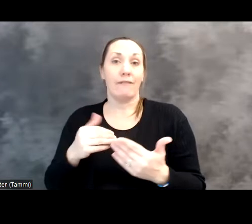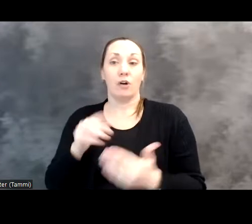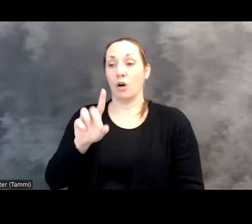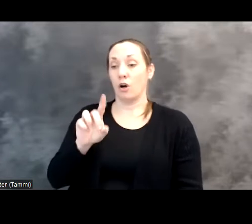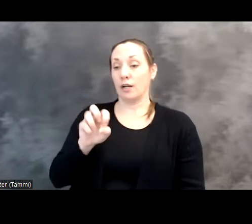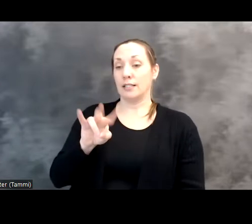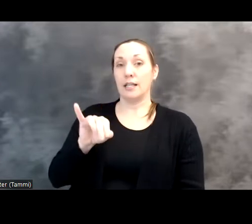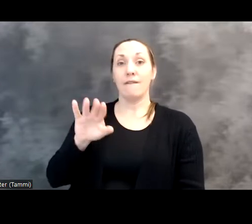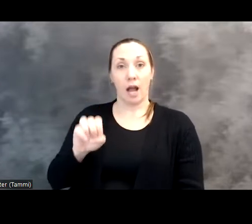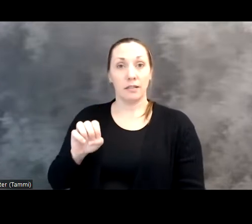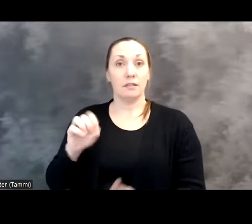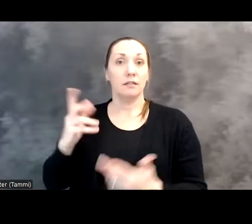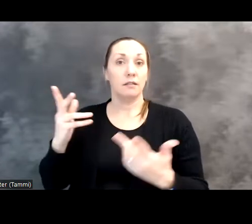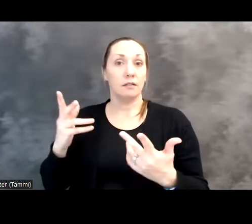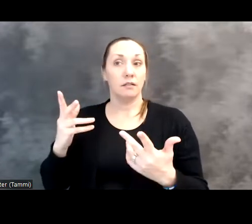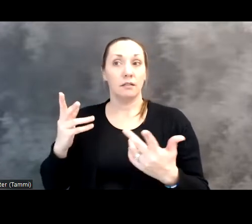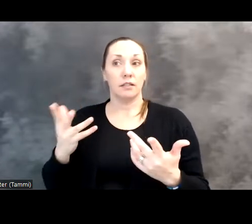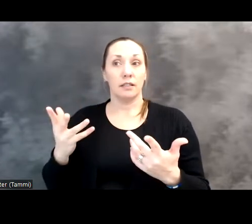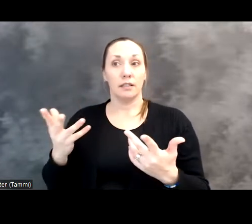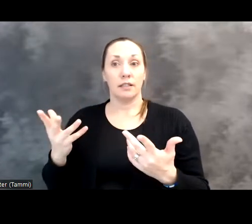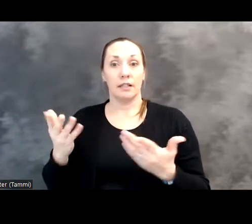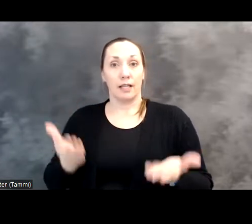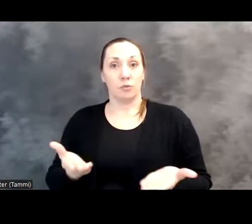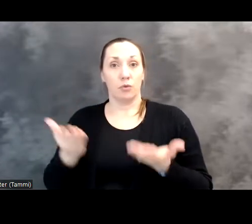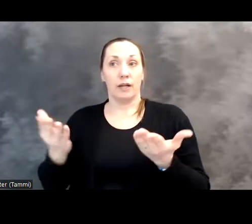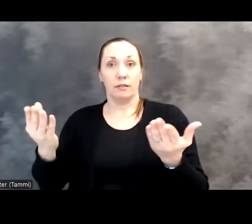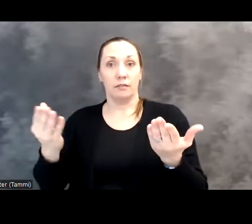step forward, also it is about translation, translations, make